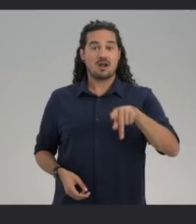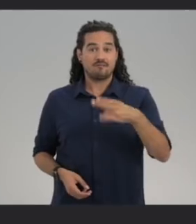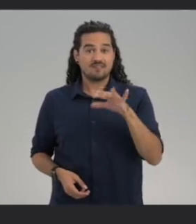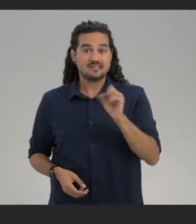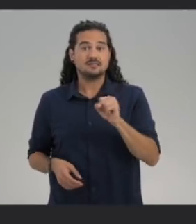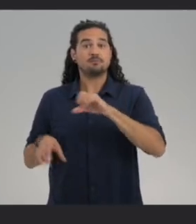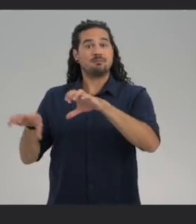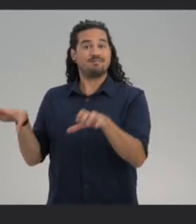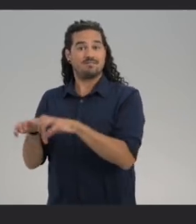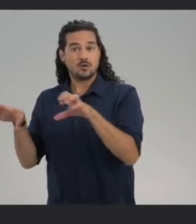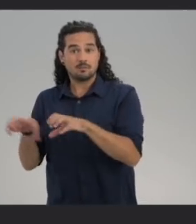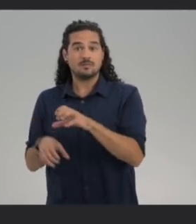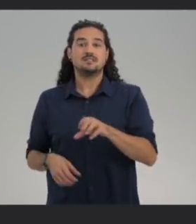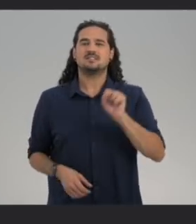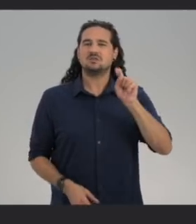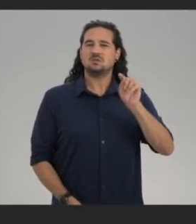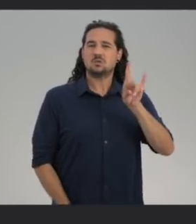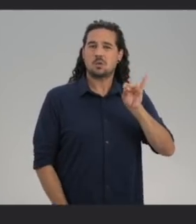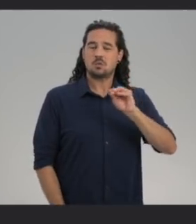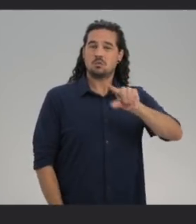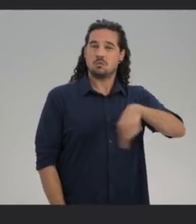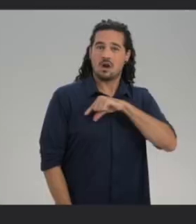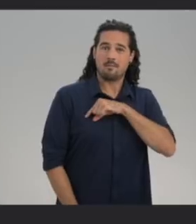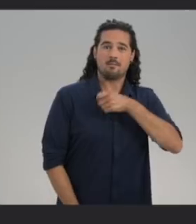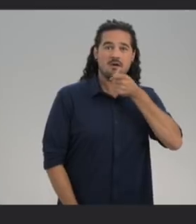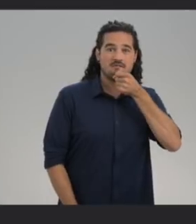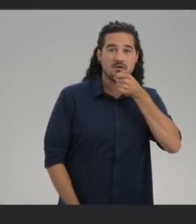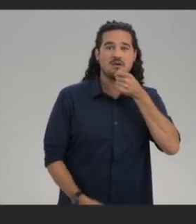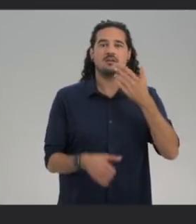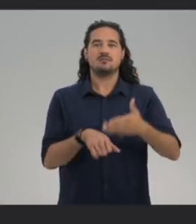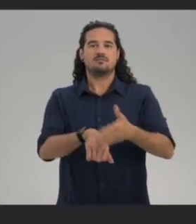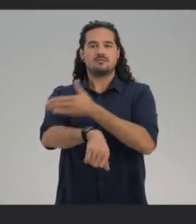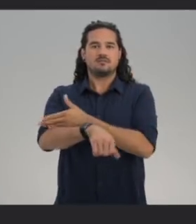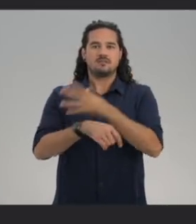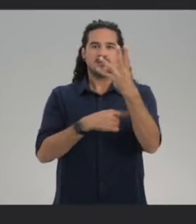And along with its studio-quality mics and improved camera performance,